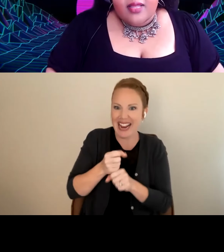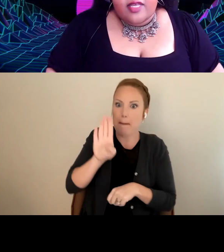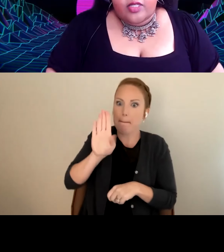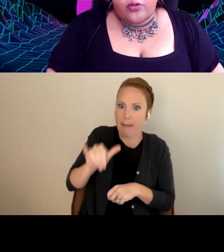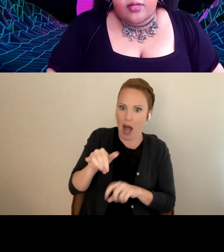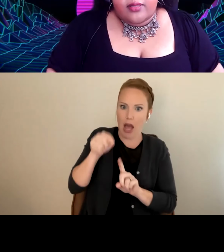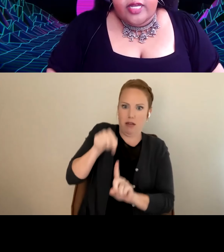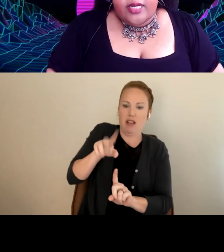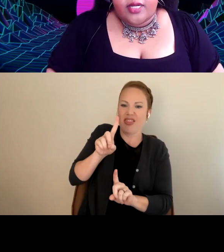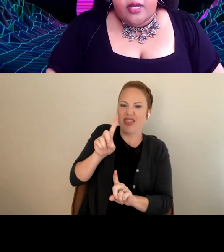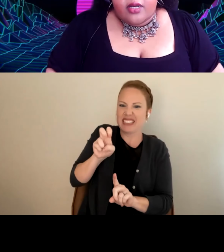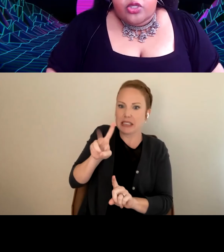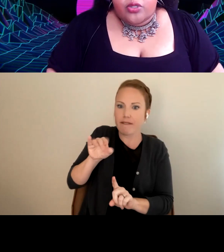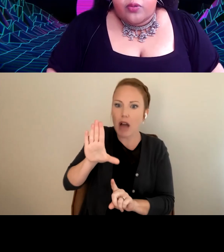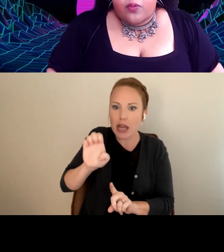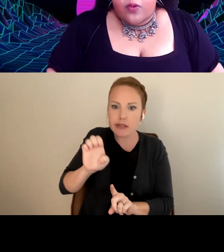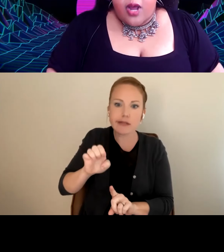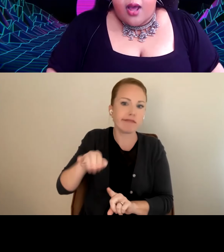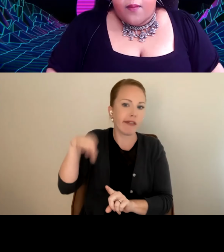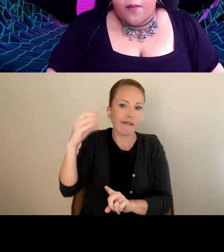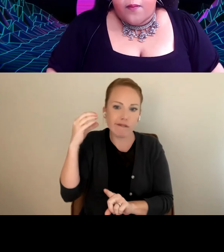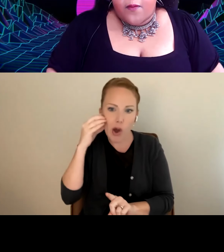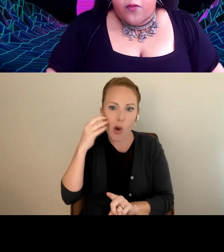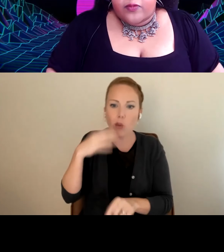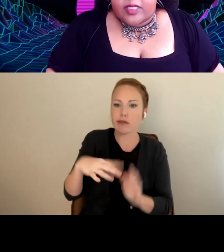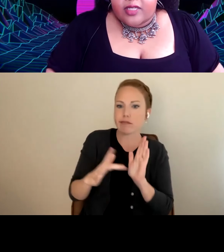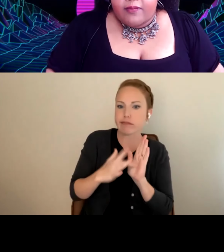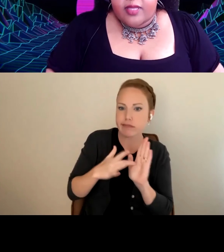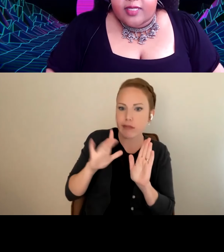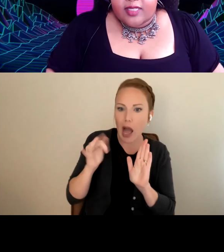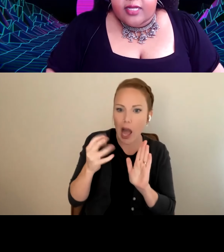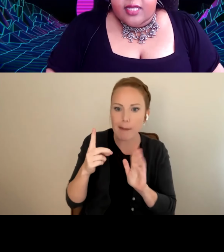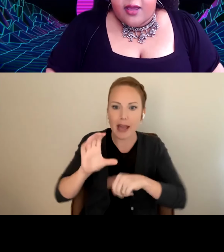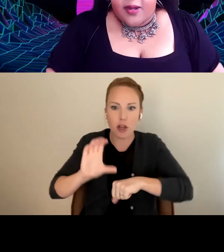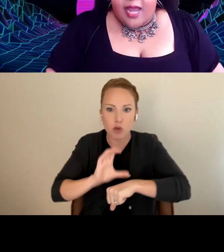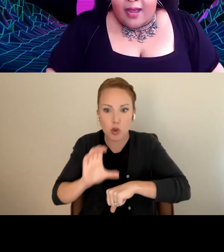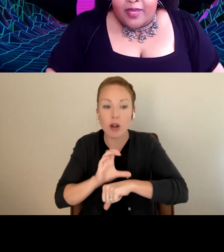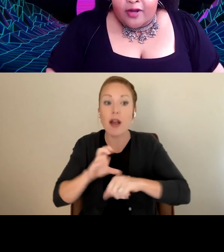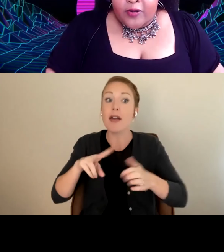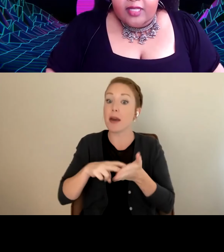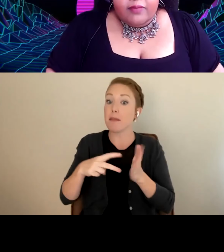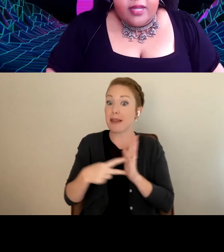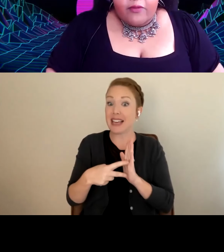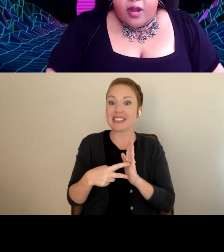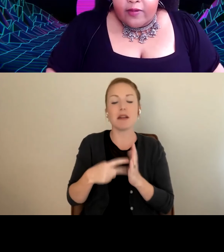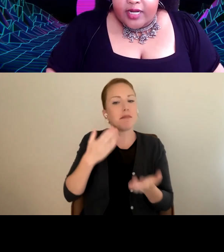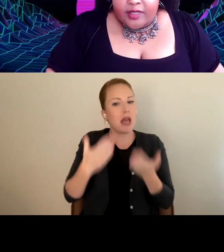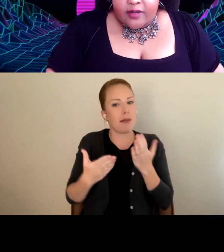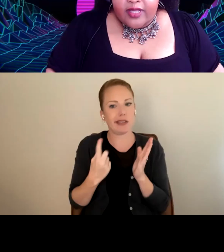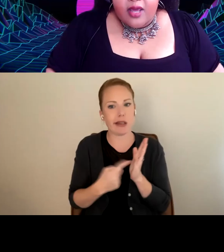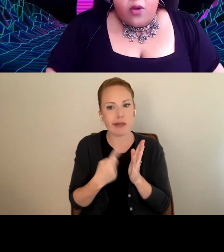this could lead to some of these things not being correct something that we already deal with,